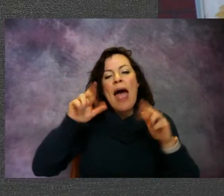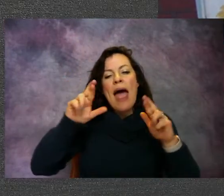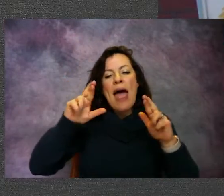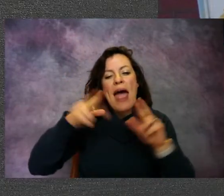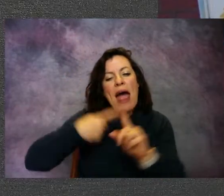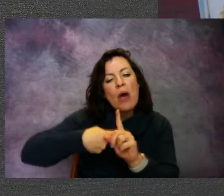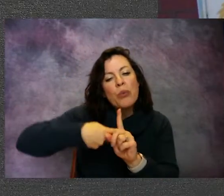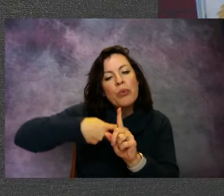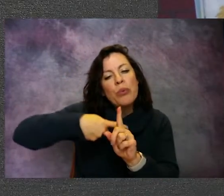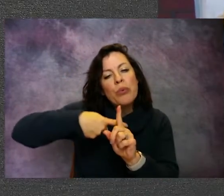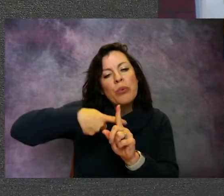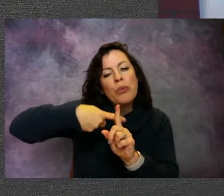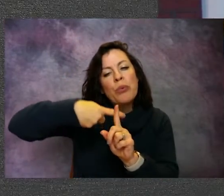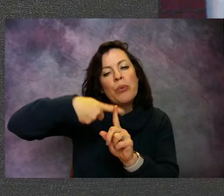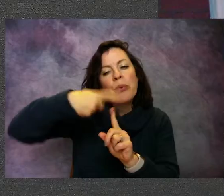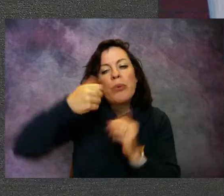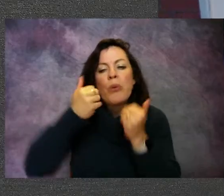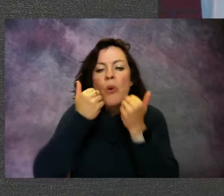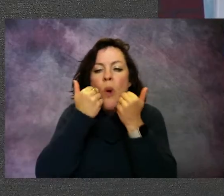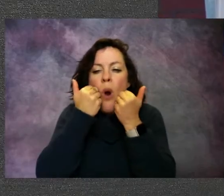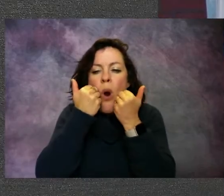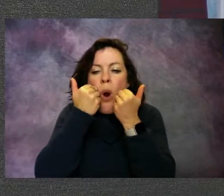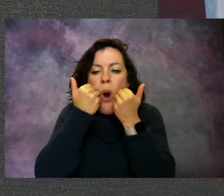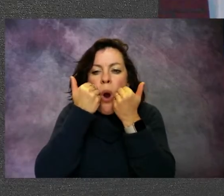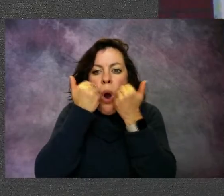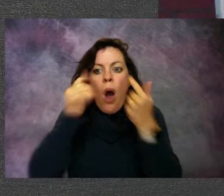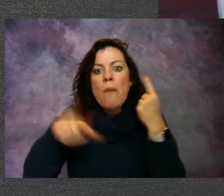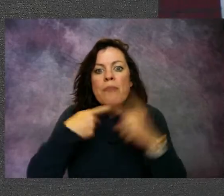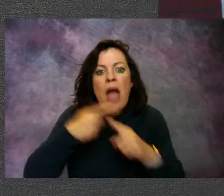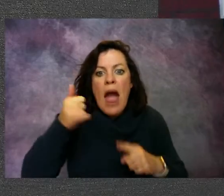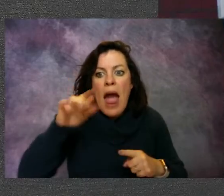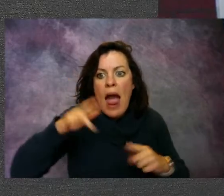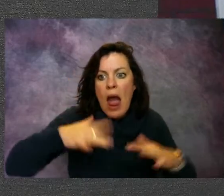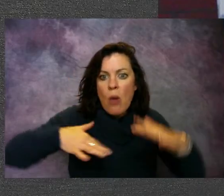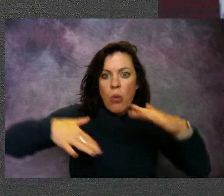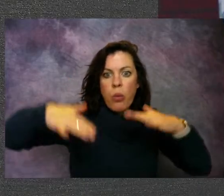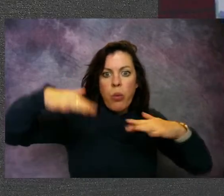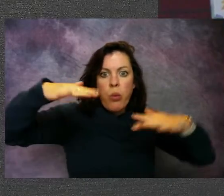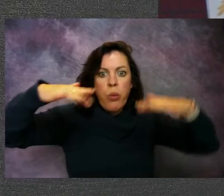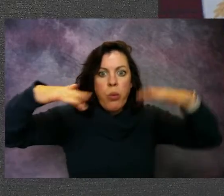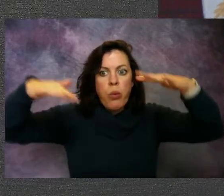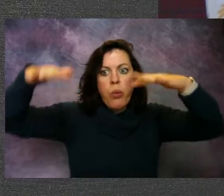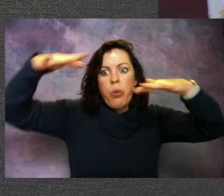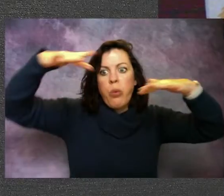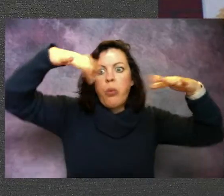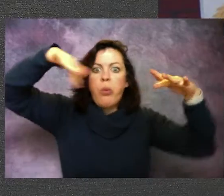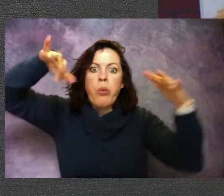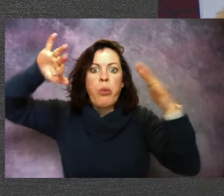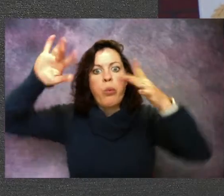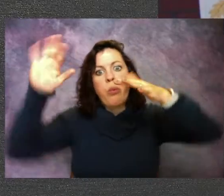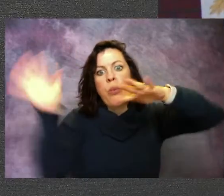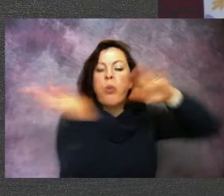the cool air sinks and the air moves around and that is the wind.